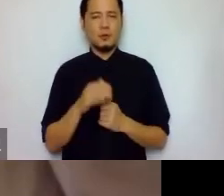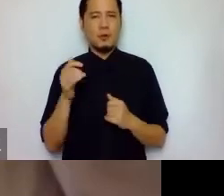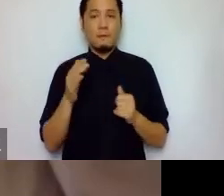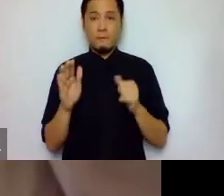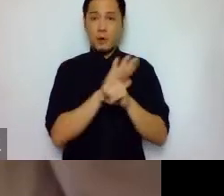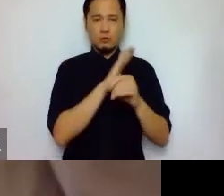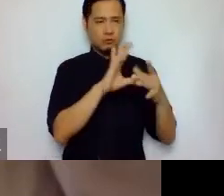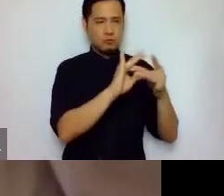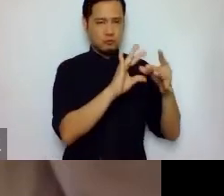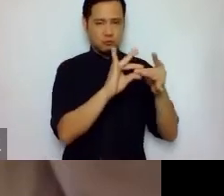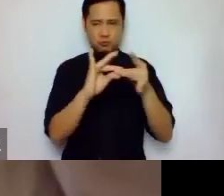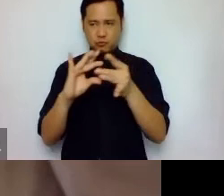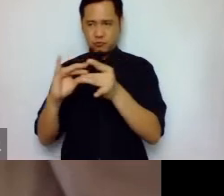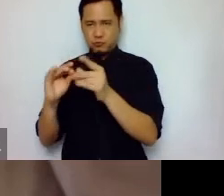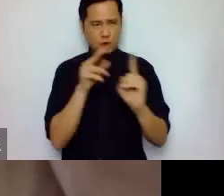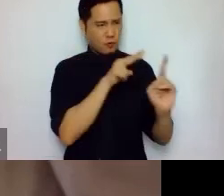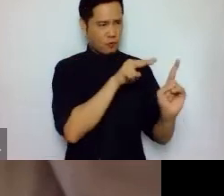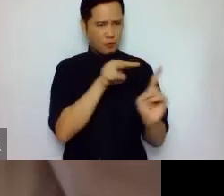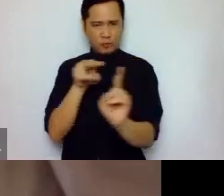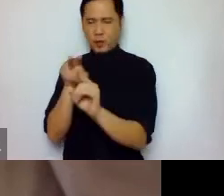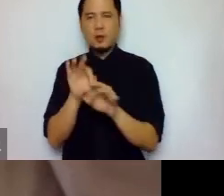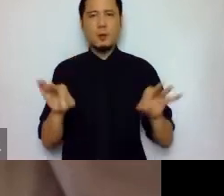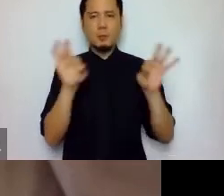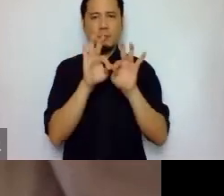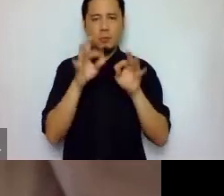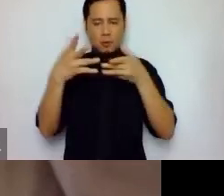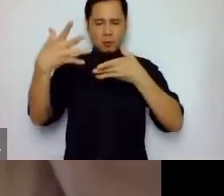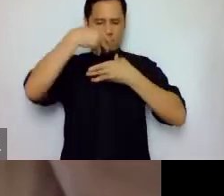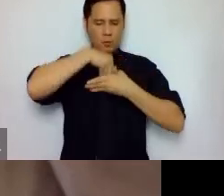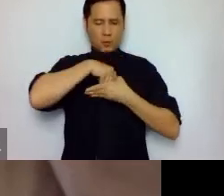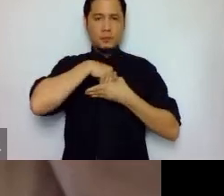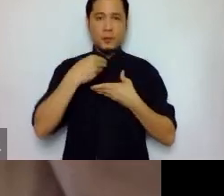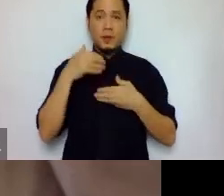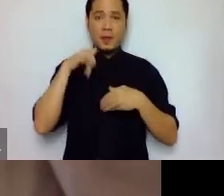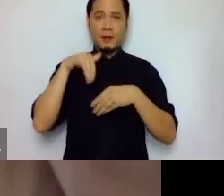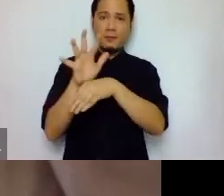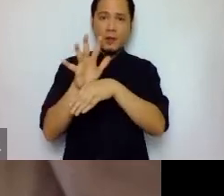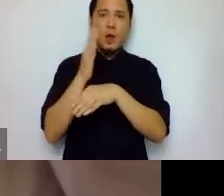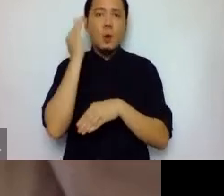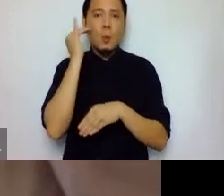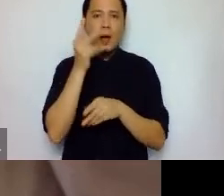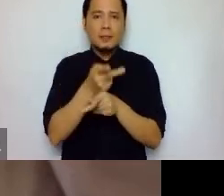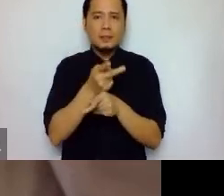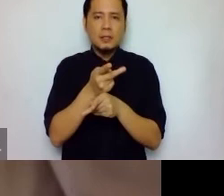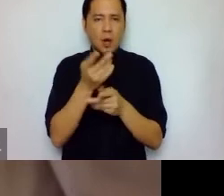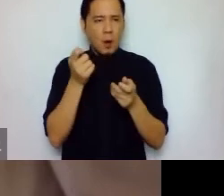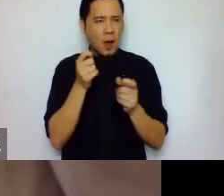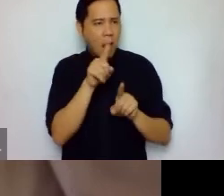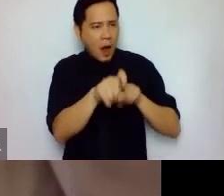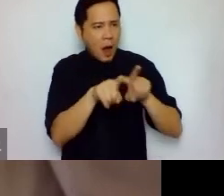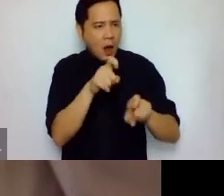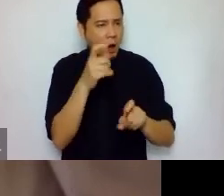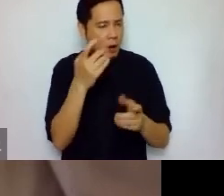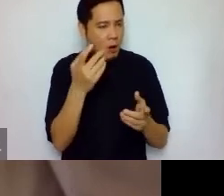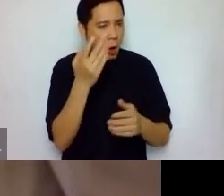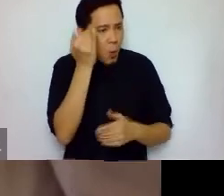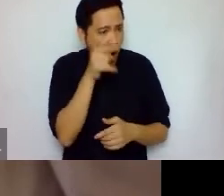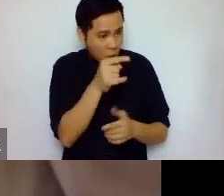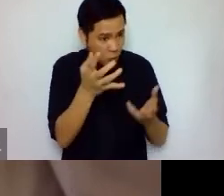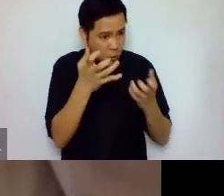In the film ‘Why are you Being Careful?’ which I will show you next we wanted to get to know the reasons why Filipinos have gotten or would want to get vaccinated.